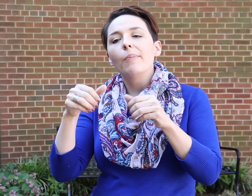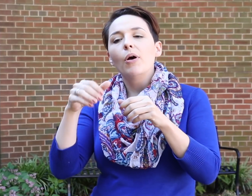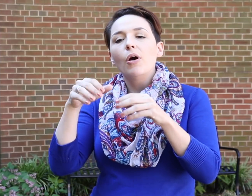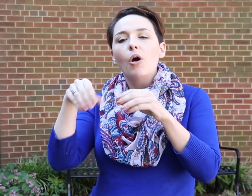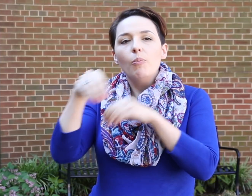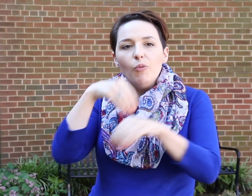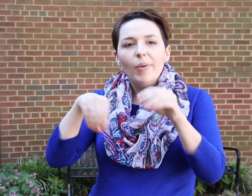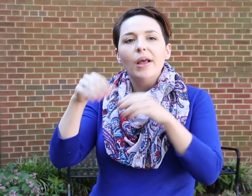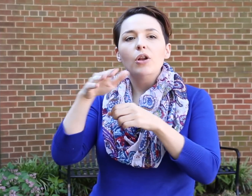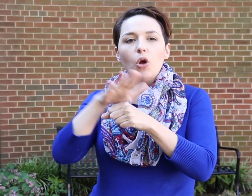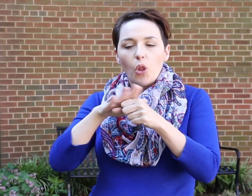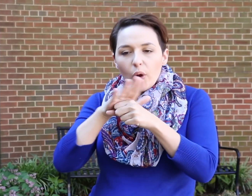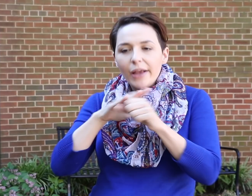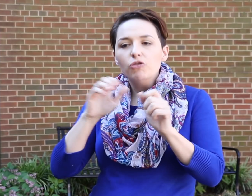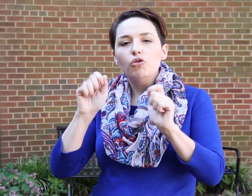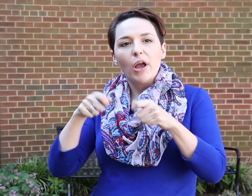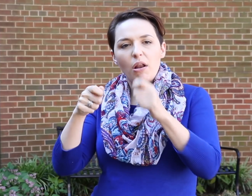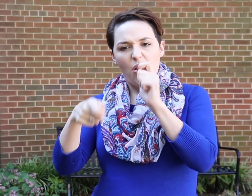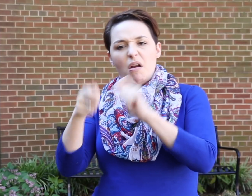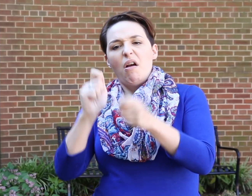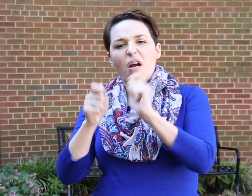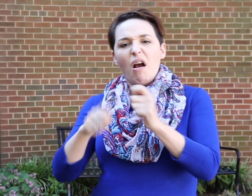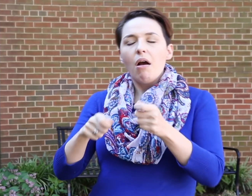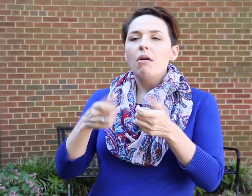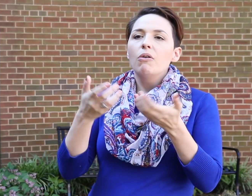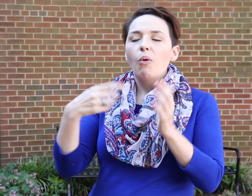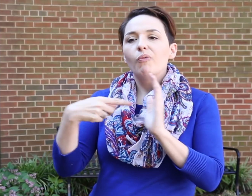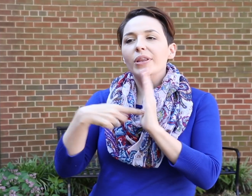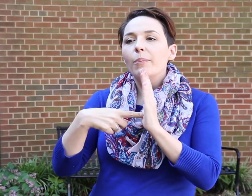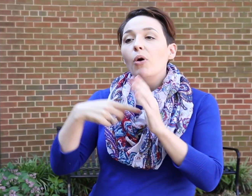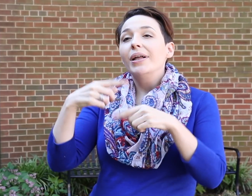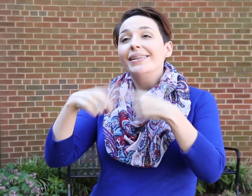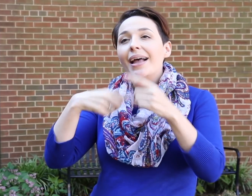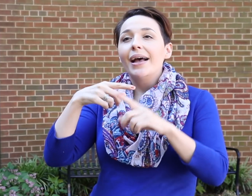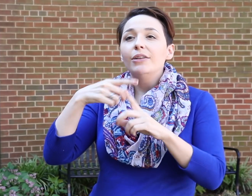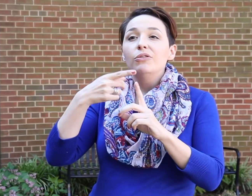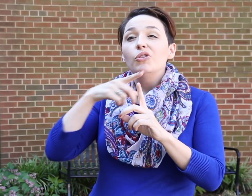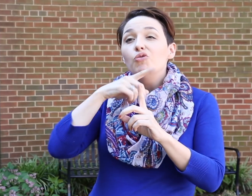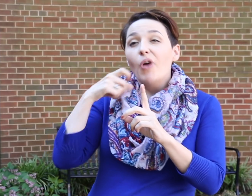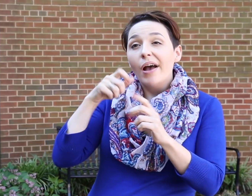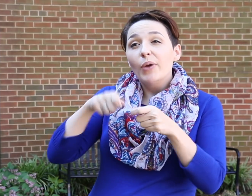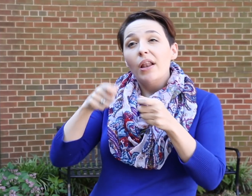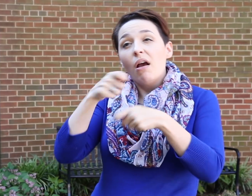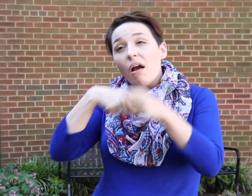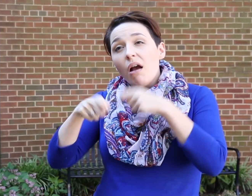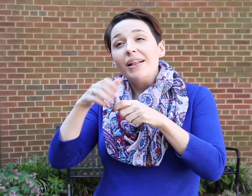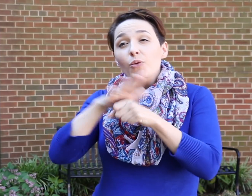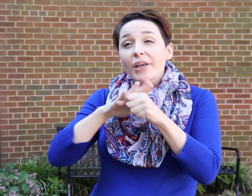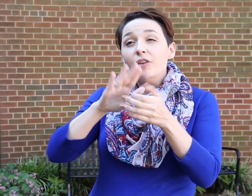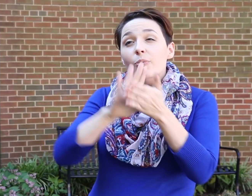movements, and locations. You can change them. For example, the sign for “dry” you can change the location